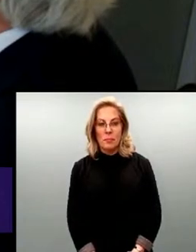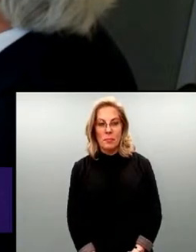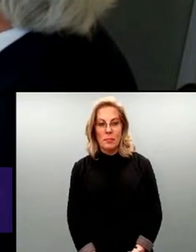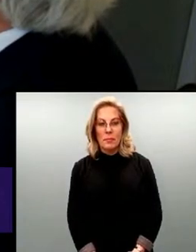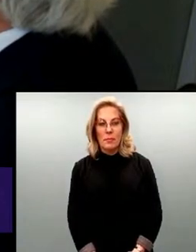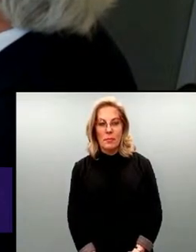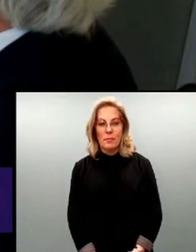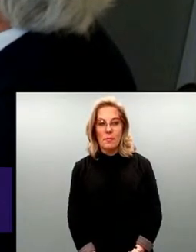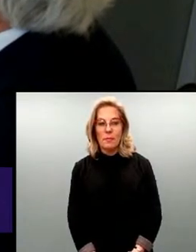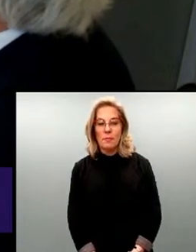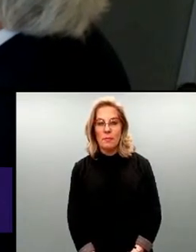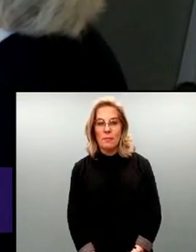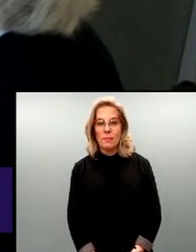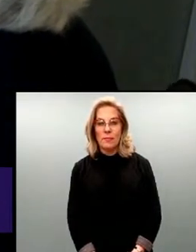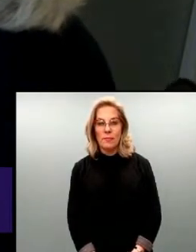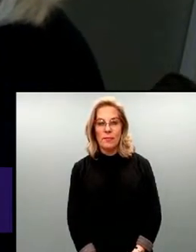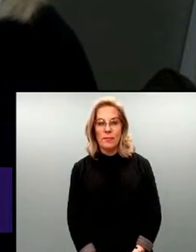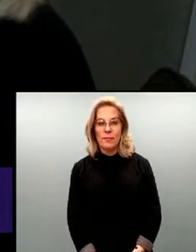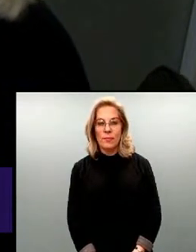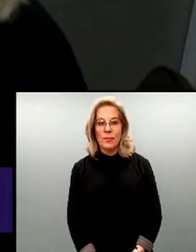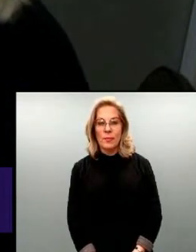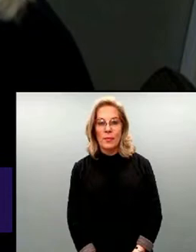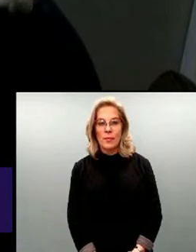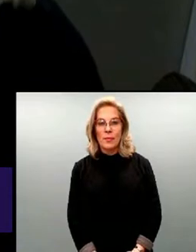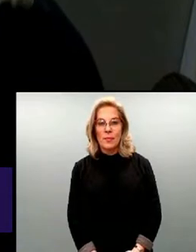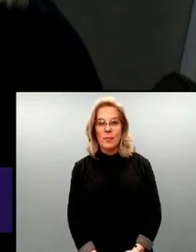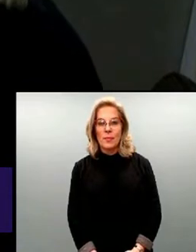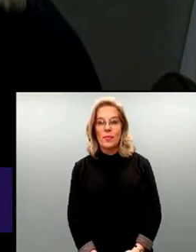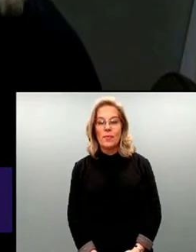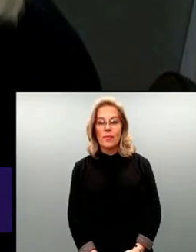to be a bit more therapeutic and to counsel the person.